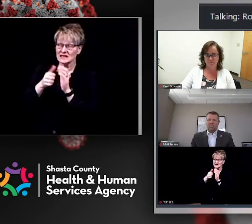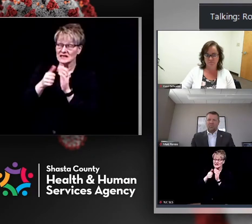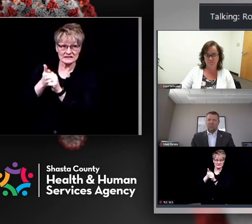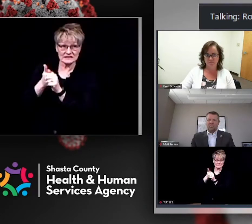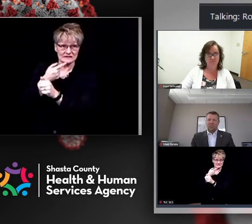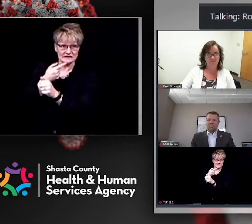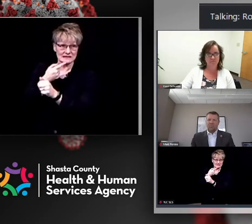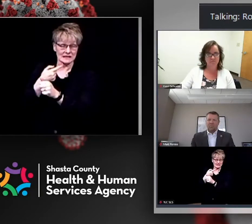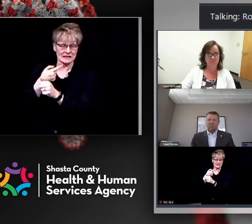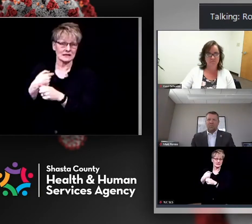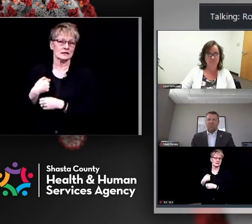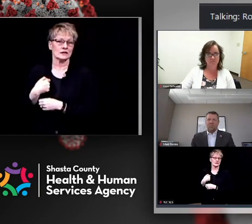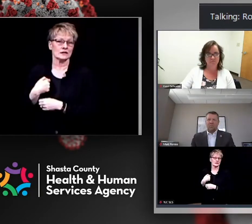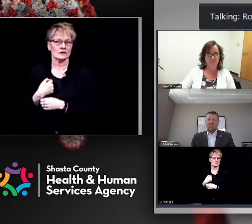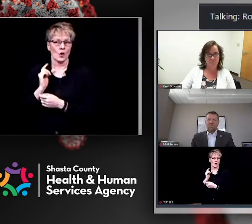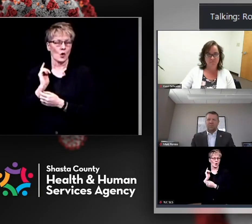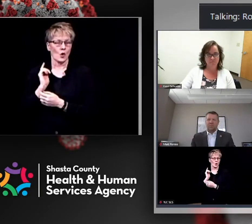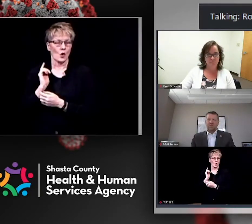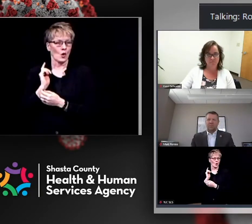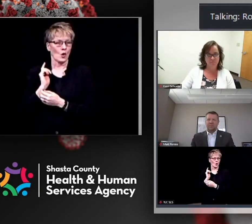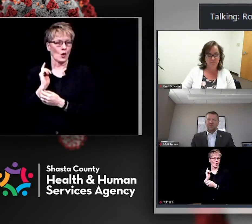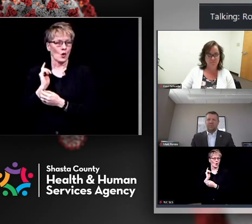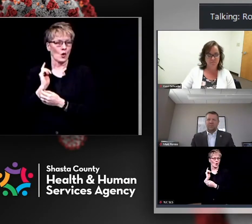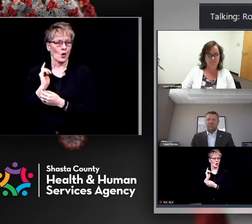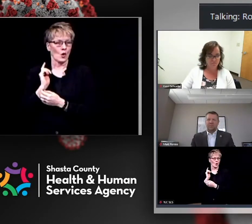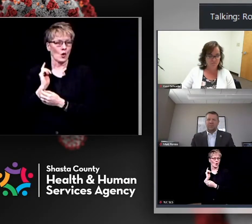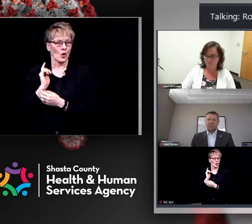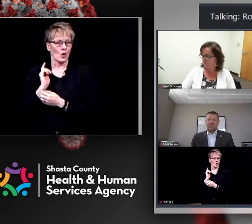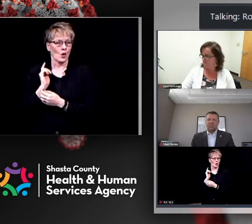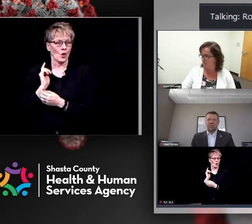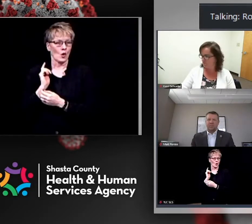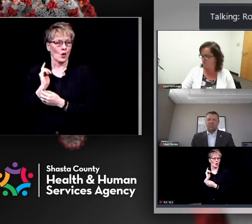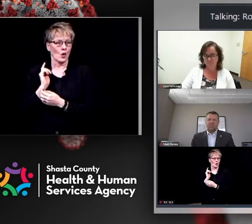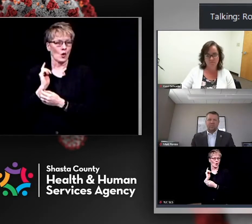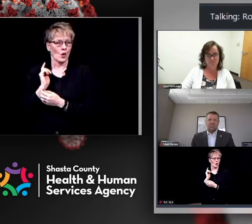twice per week, on Tuesdays and Fridays. That's all I have. I'm going to turn it over to Karen.